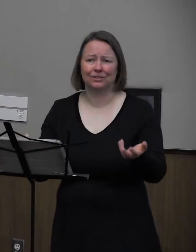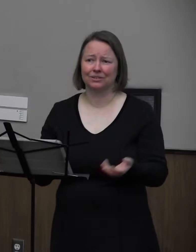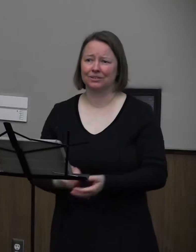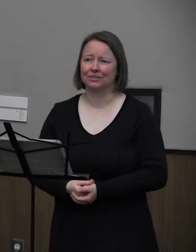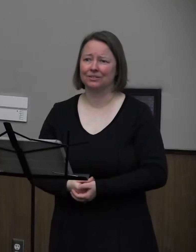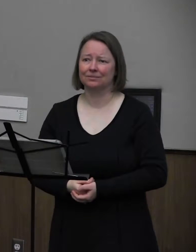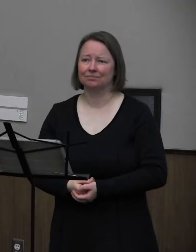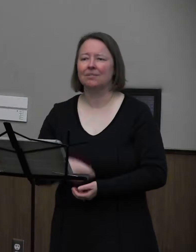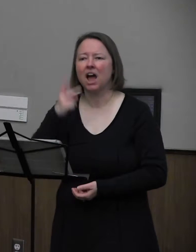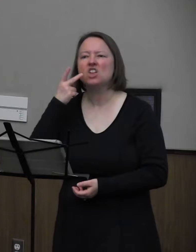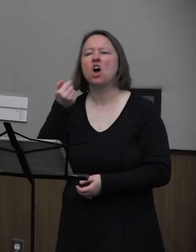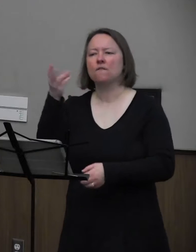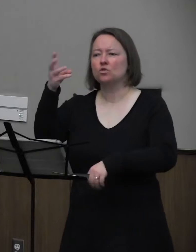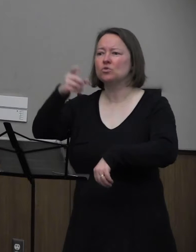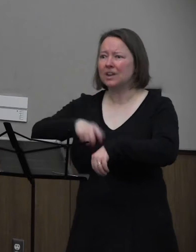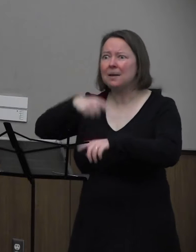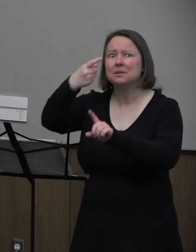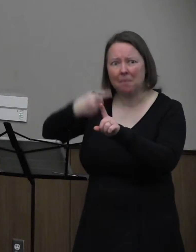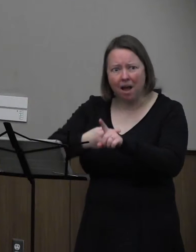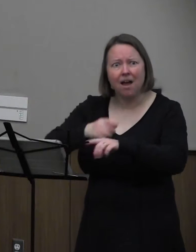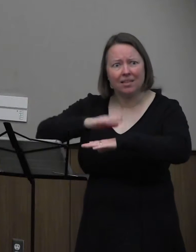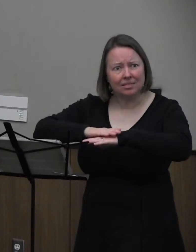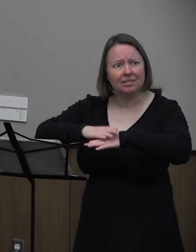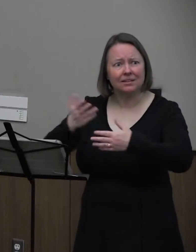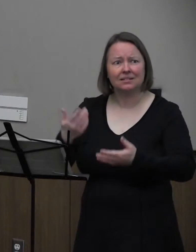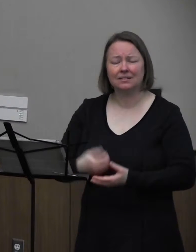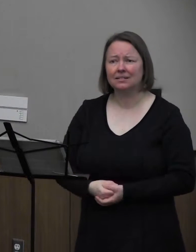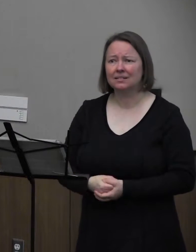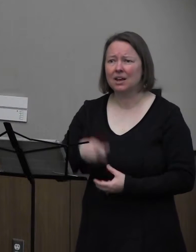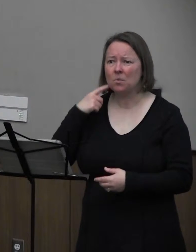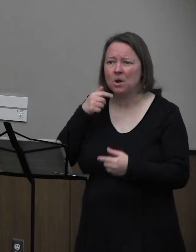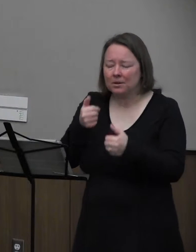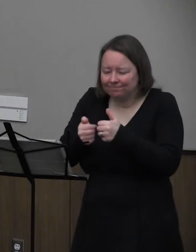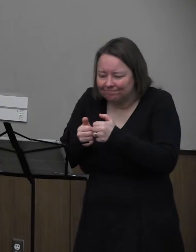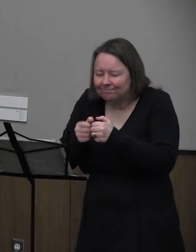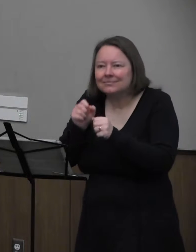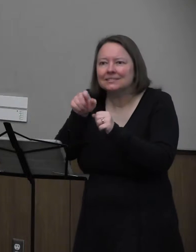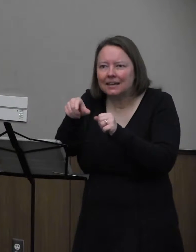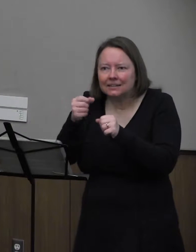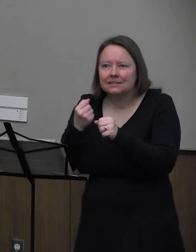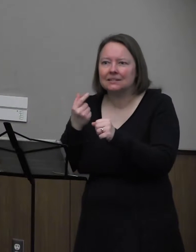I saw her a couple of times a month at least. And we would text each other fairly often.